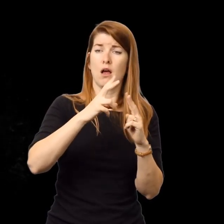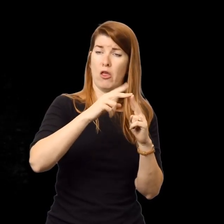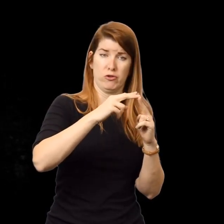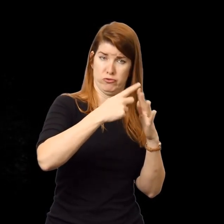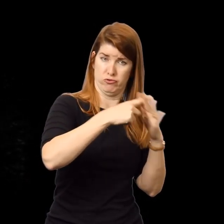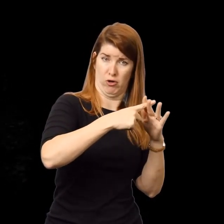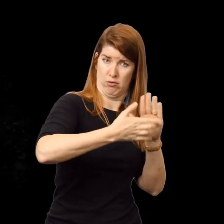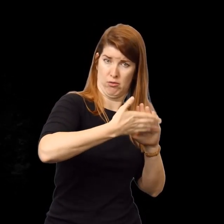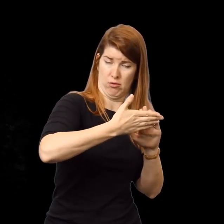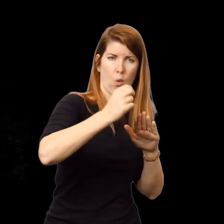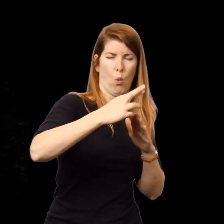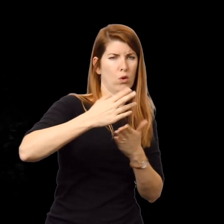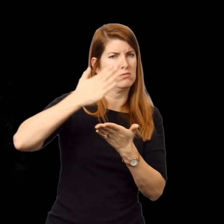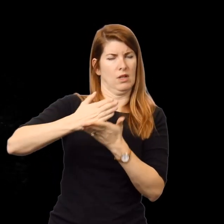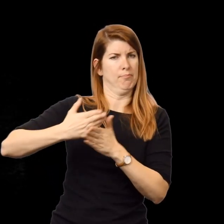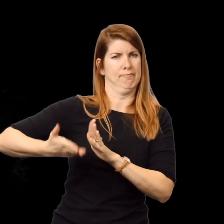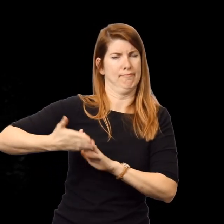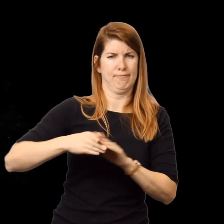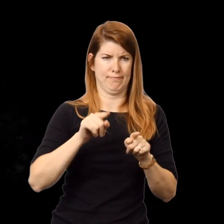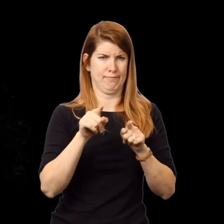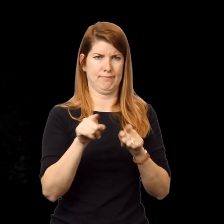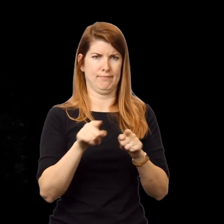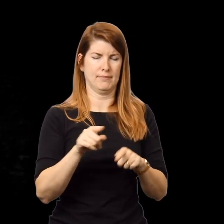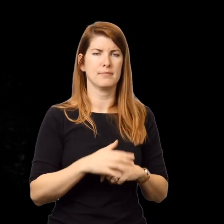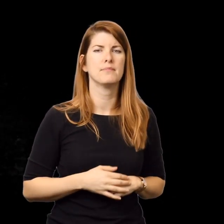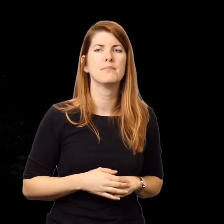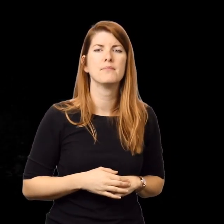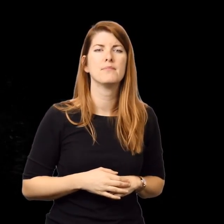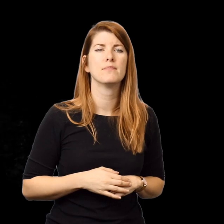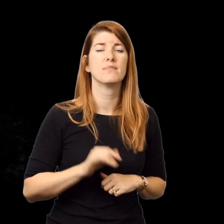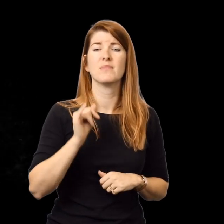to either shut off the ones that are supposed to or to turn on the ones that are supposed to.